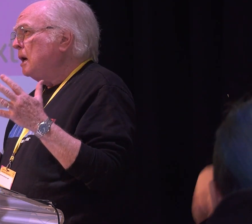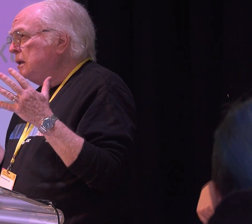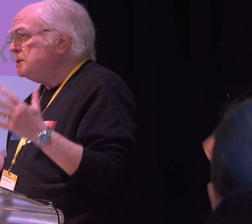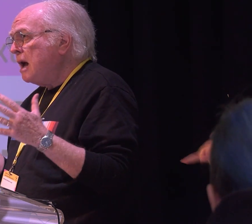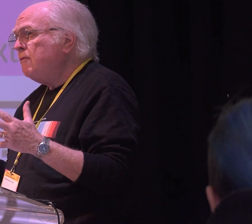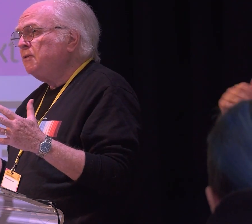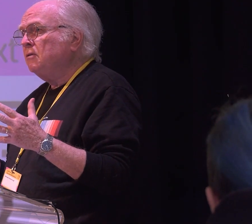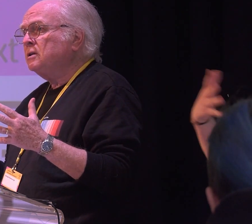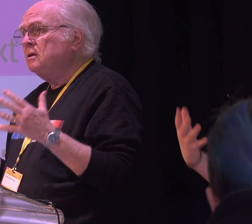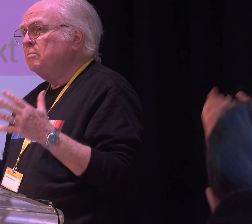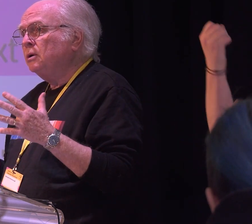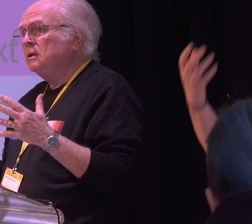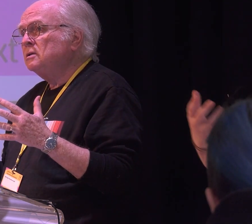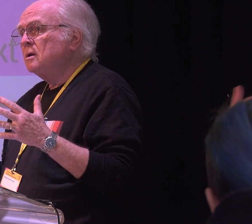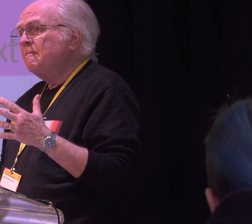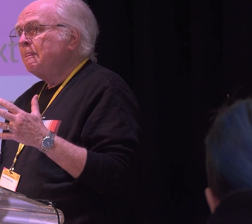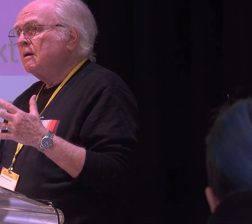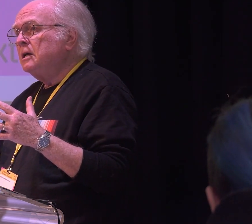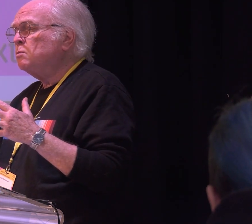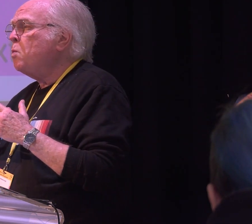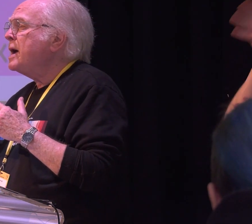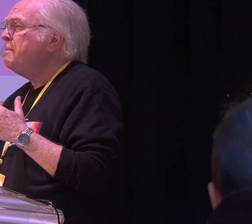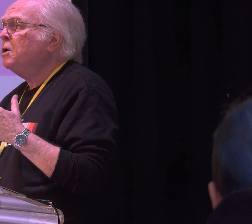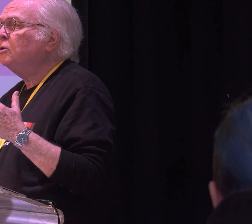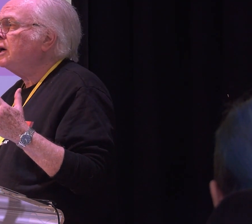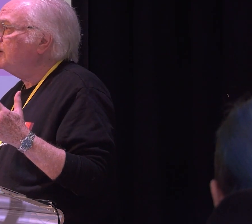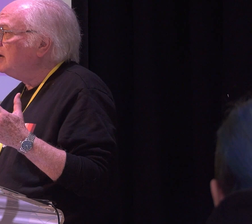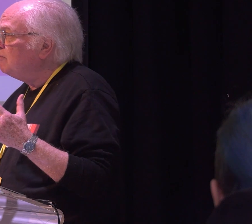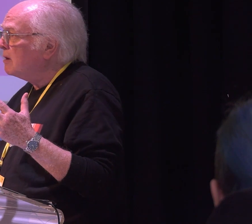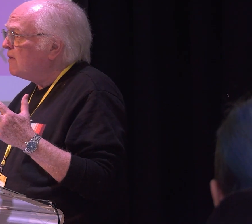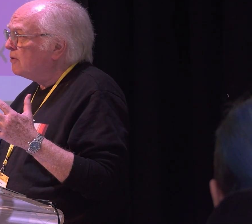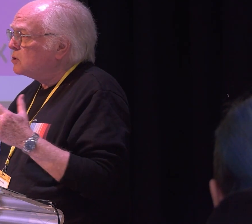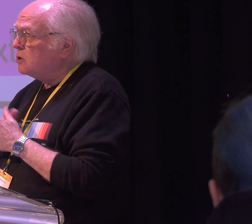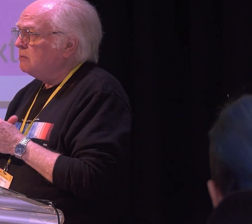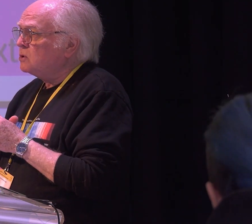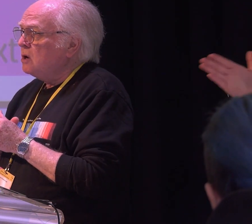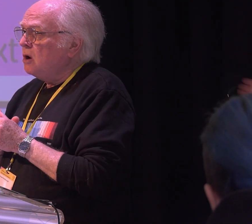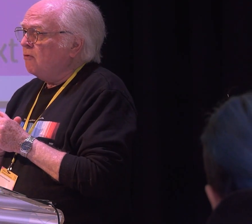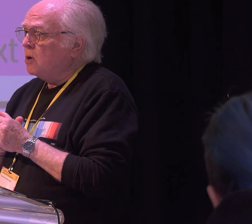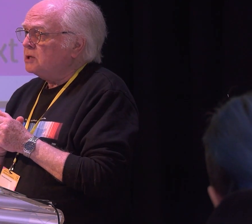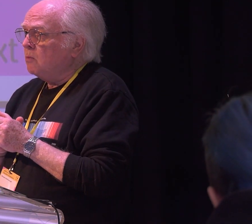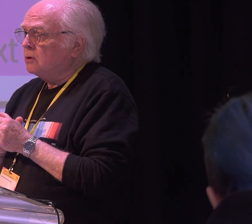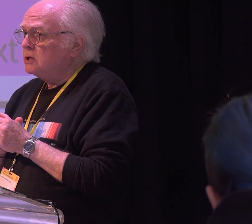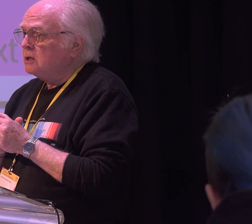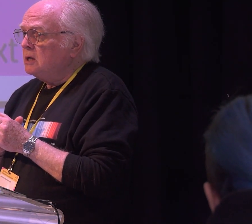and everything that it embodies is way beyond, I think even my father's dreams of what he wanted.